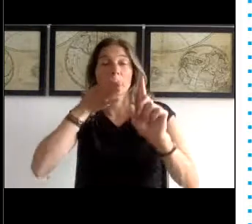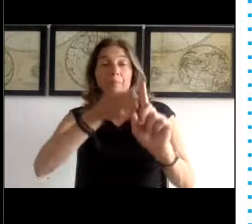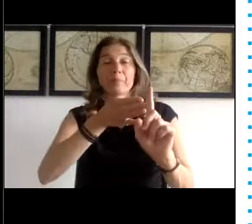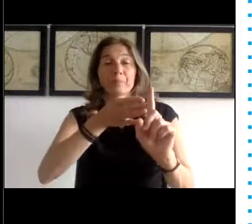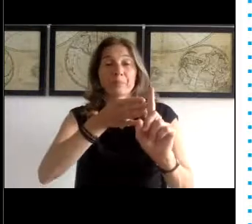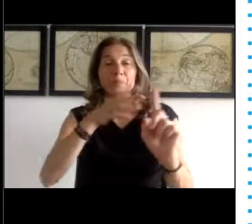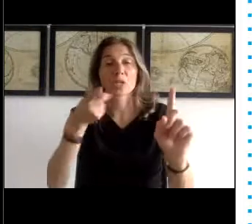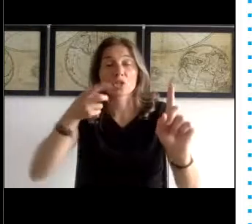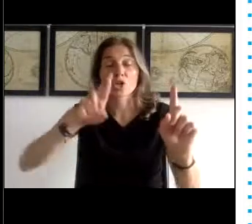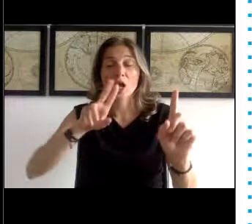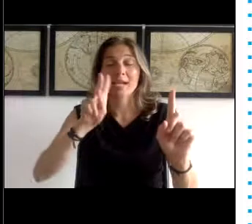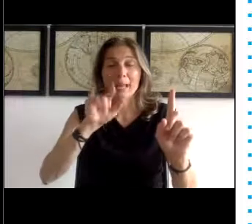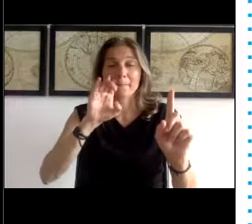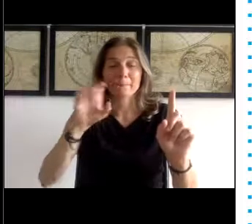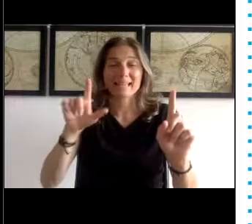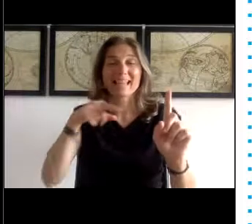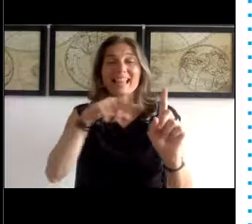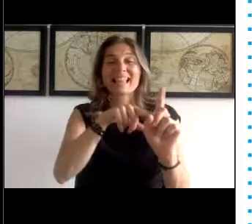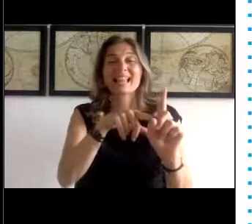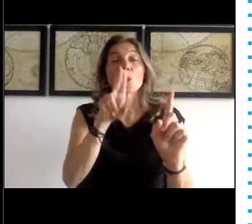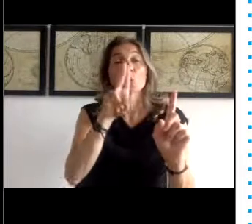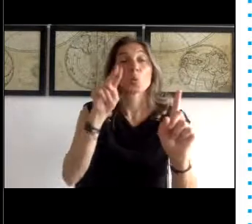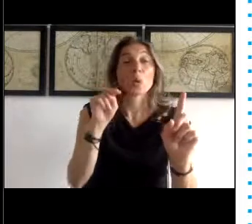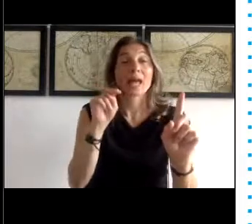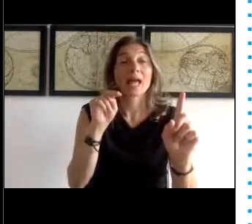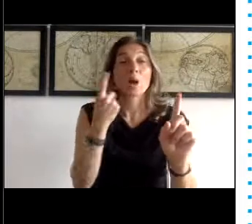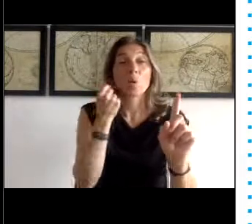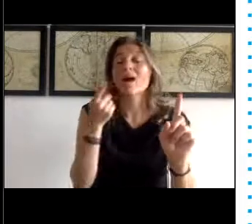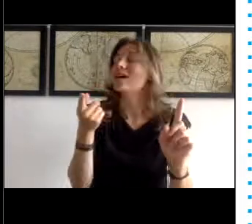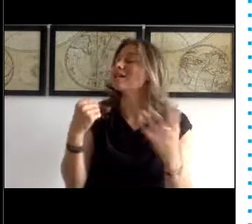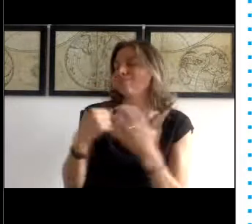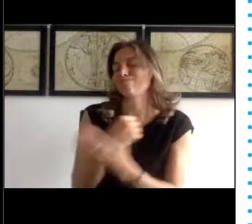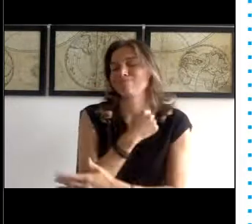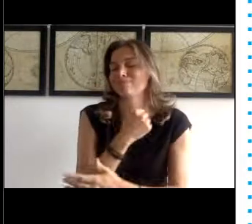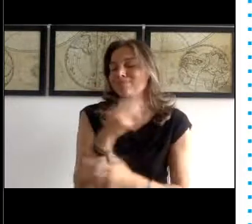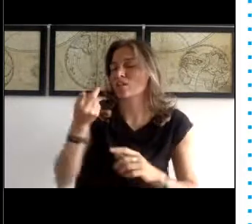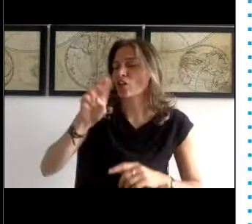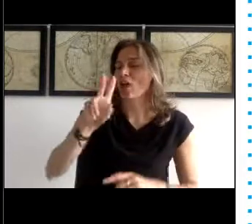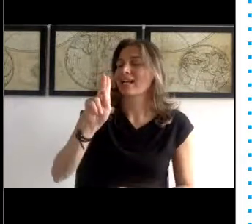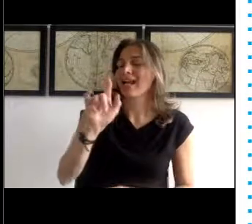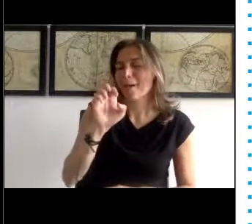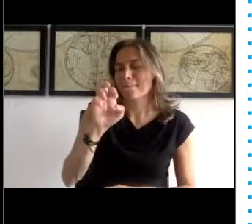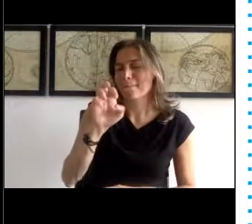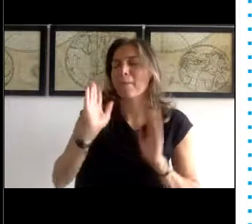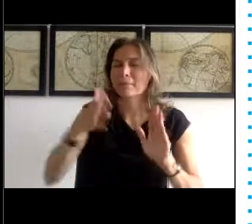who found more inclusive and adapted accessible society